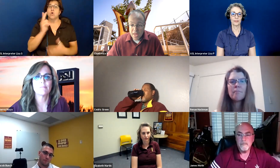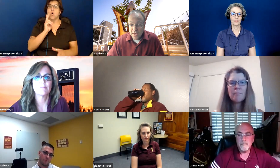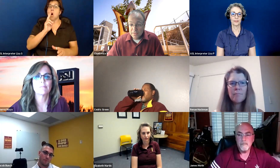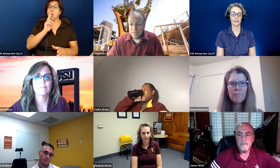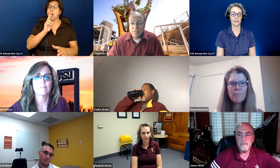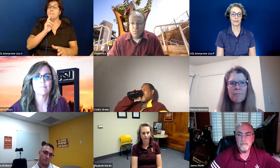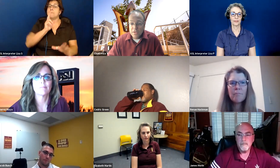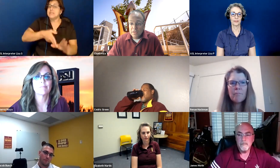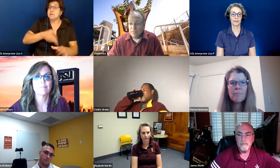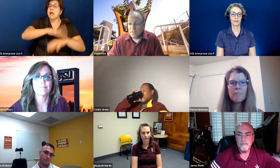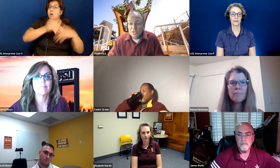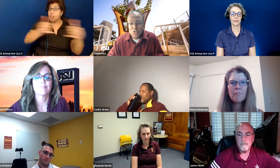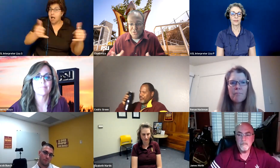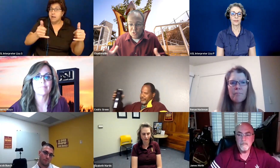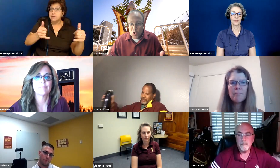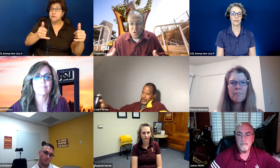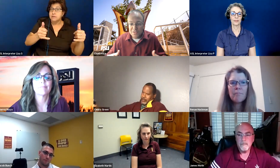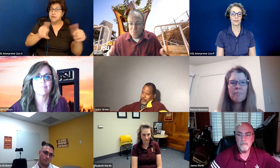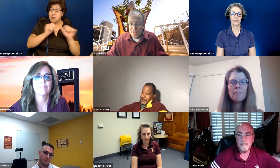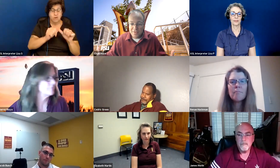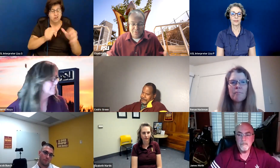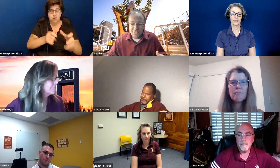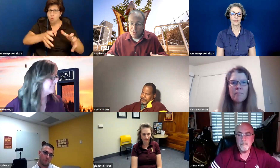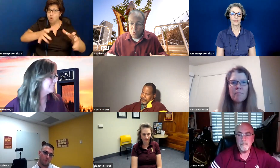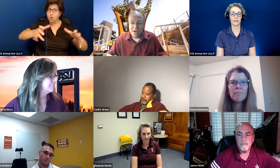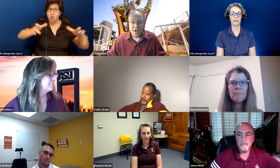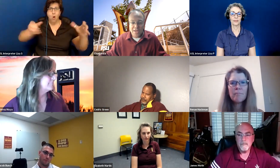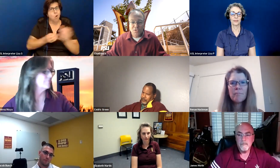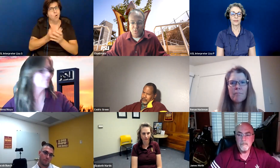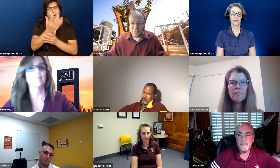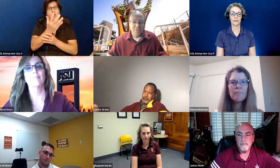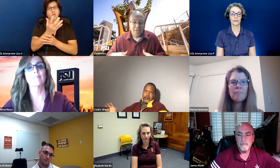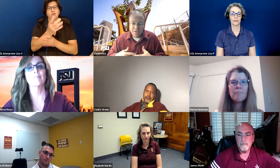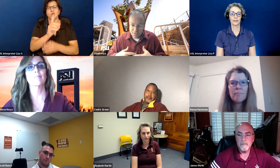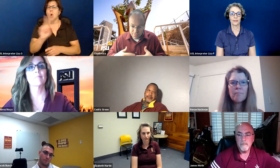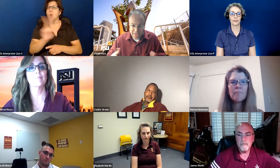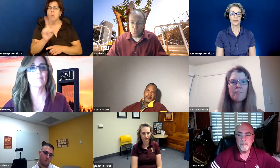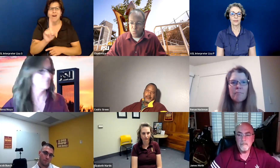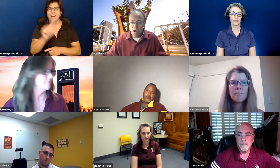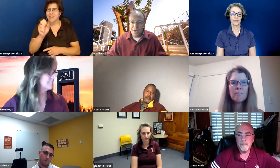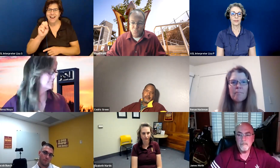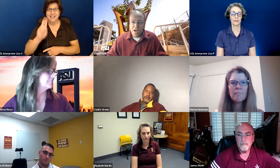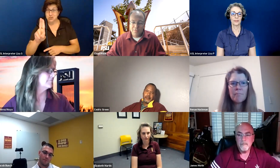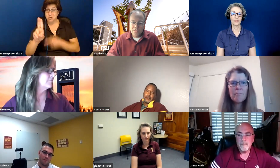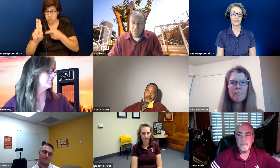and we continue to just and expand there's wherever ASU is, that's where we are as well.